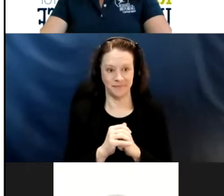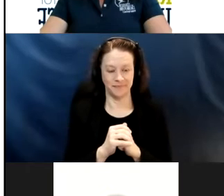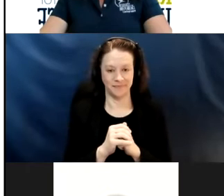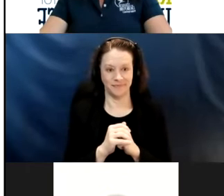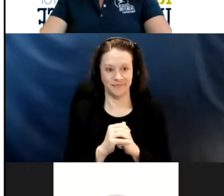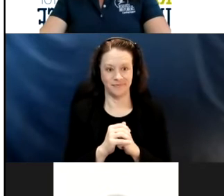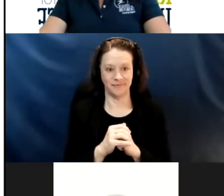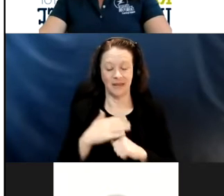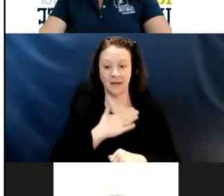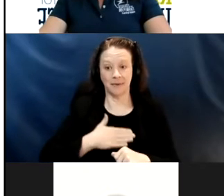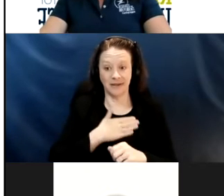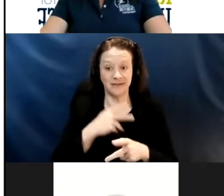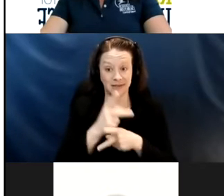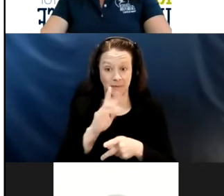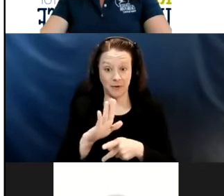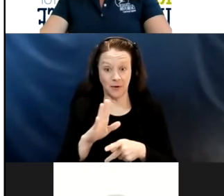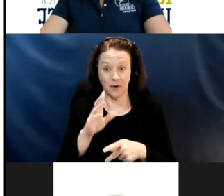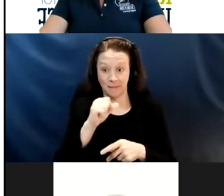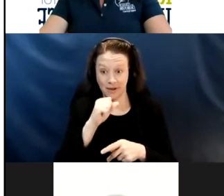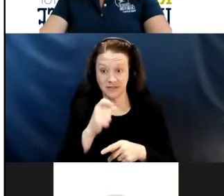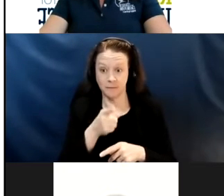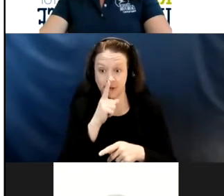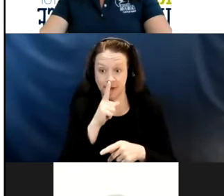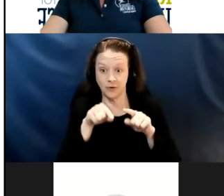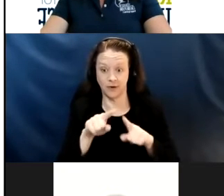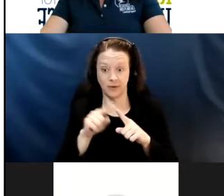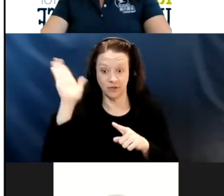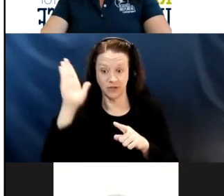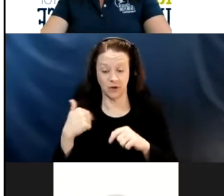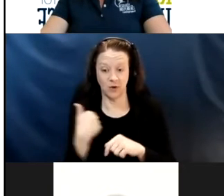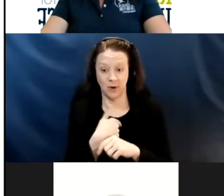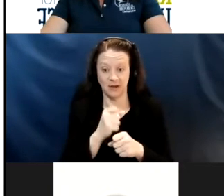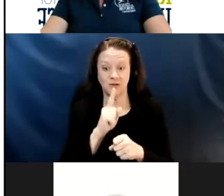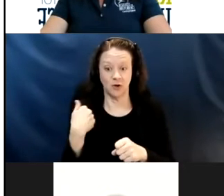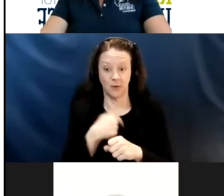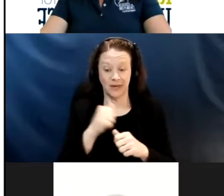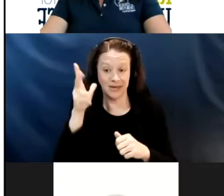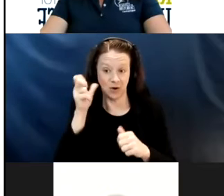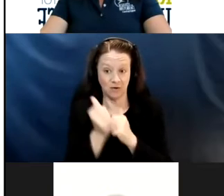Please keep your mics muted during the presentation so we can make sure we're hearing everybody and your camera's off,